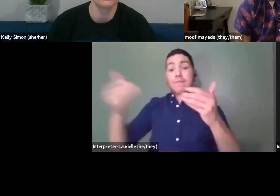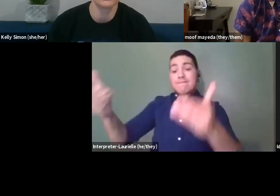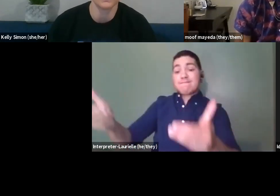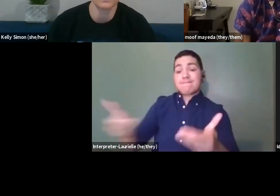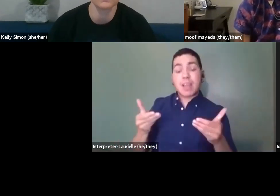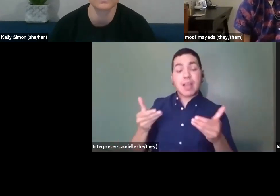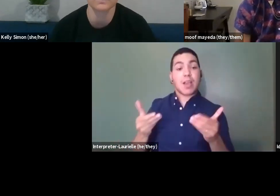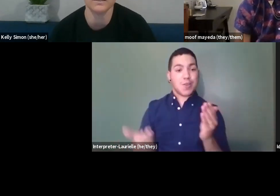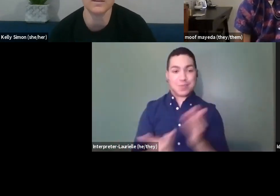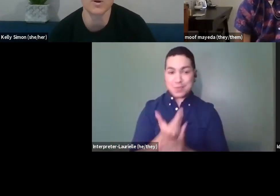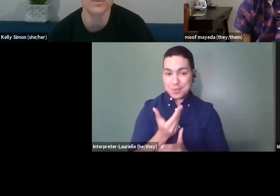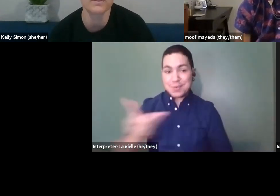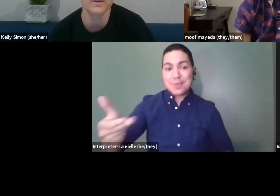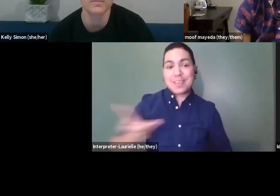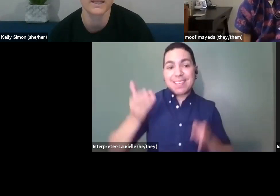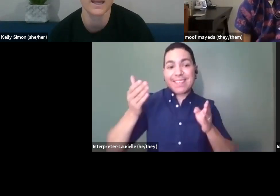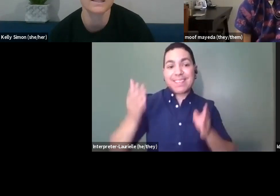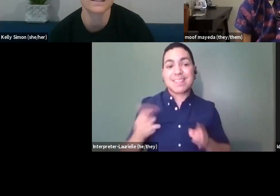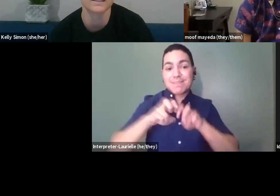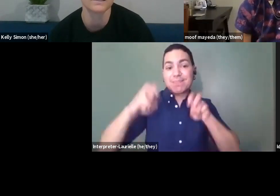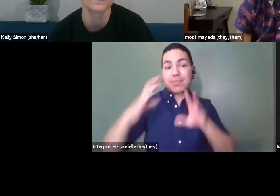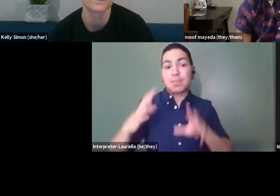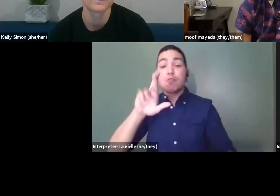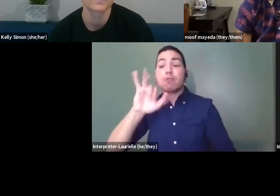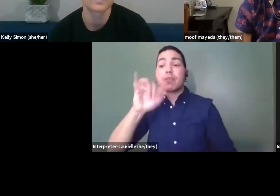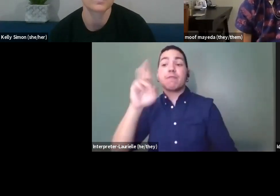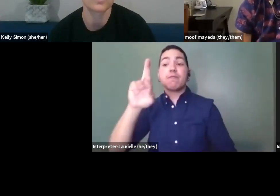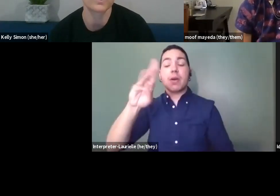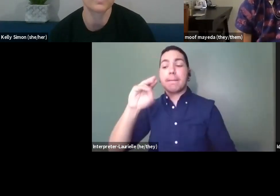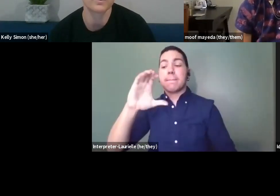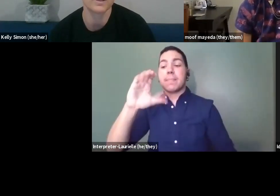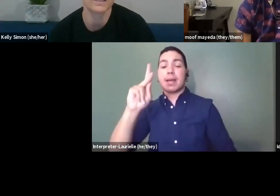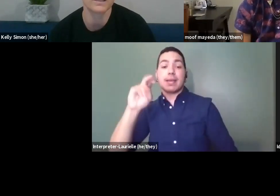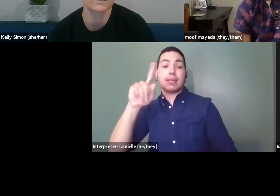We have monthly groups and we just added a TBIPOC group led